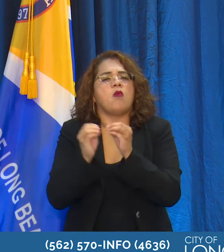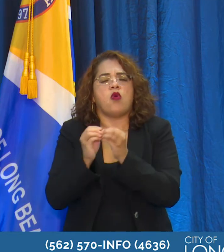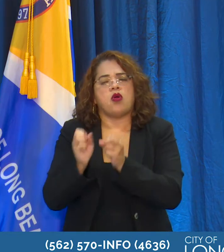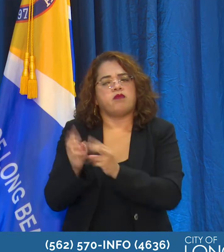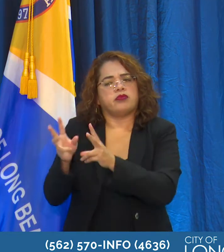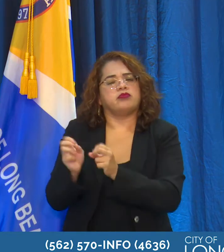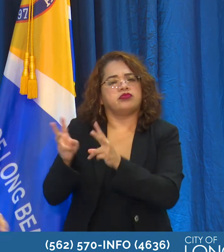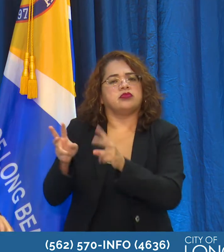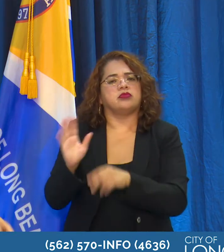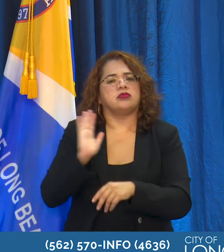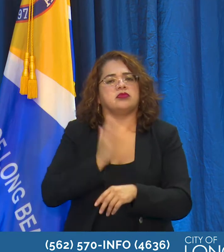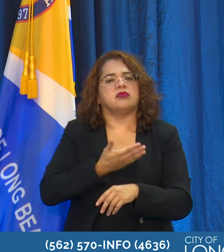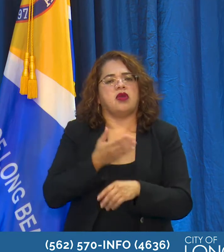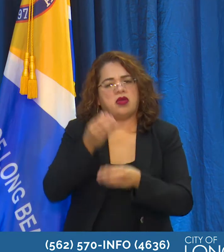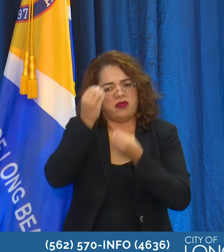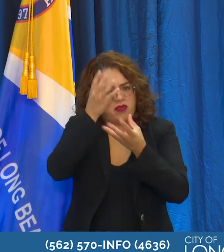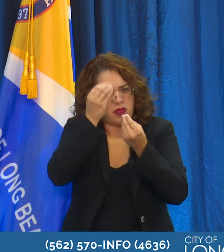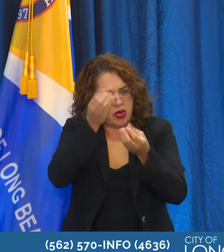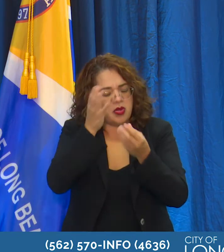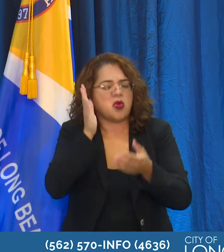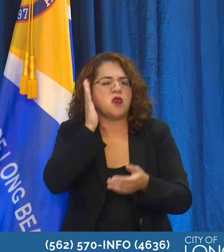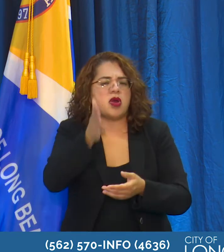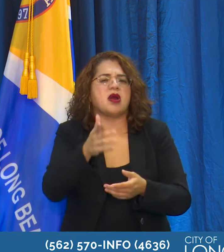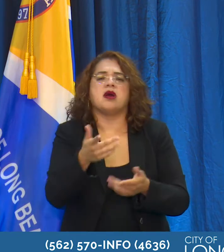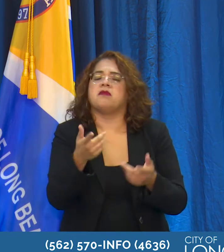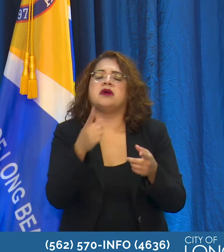again, it's just as safe to put your ballot in the mail.